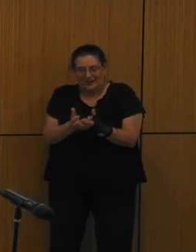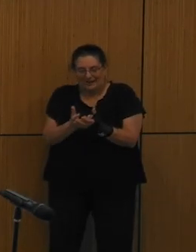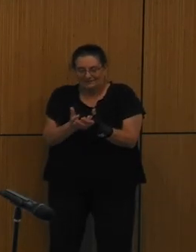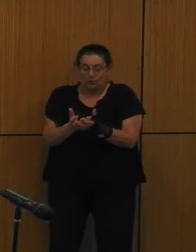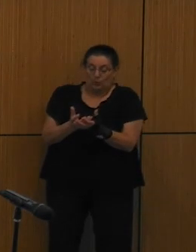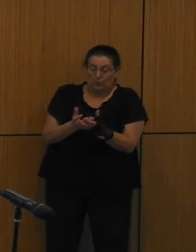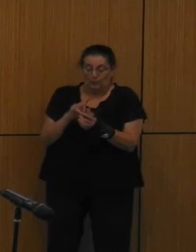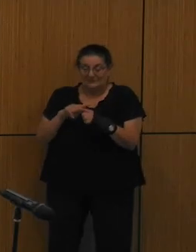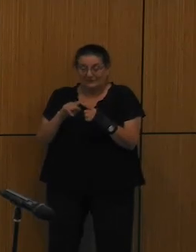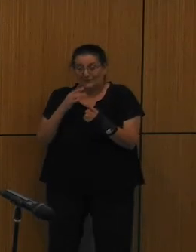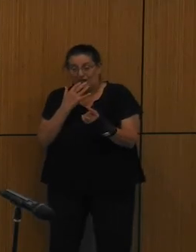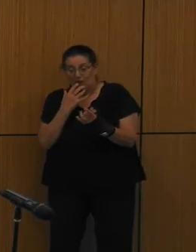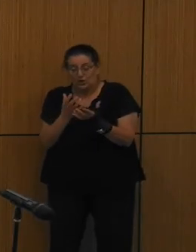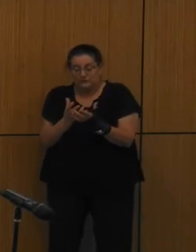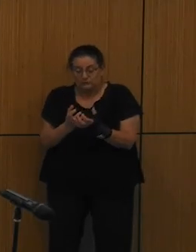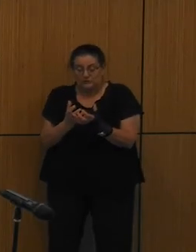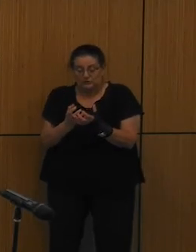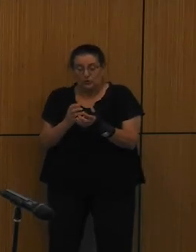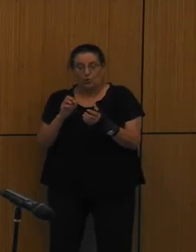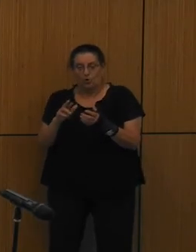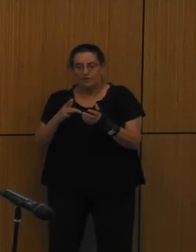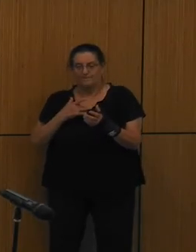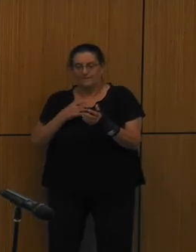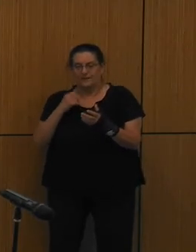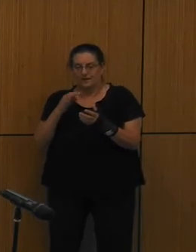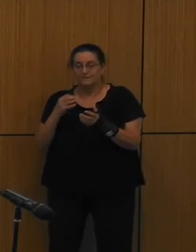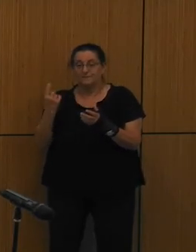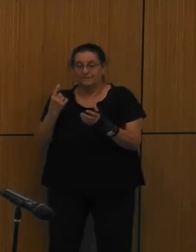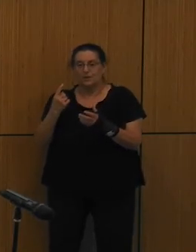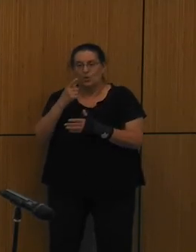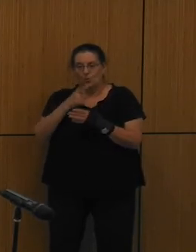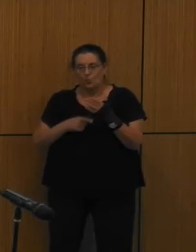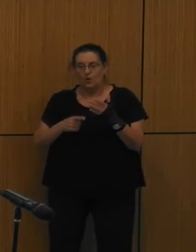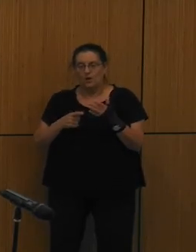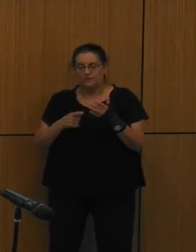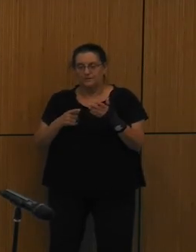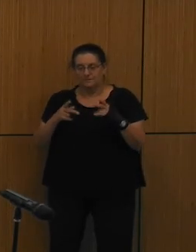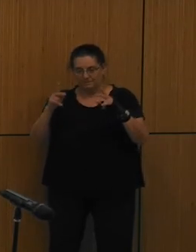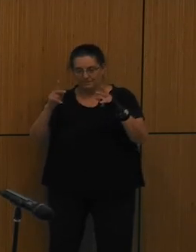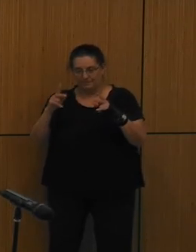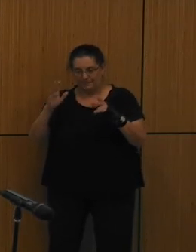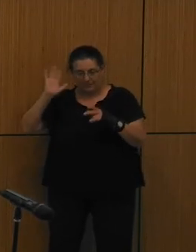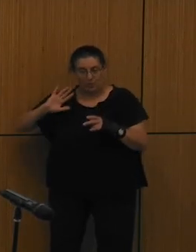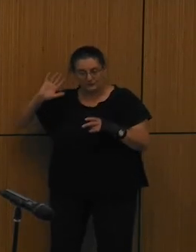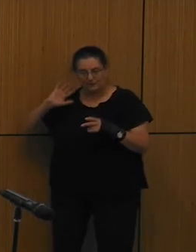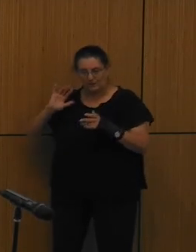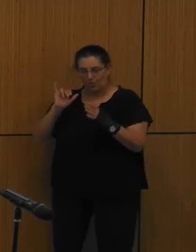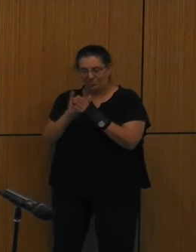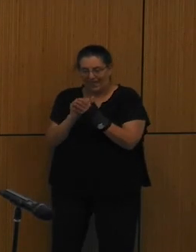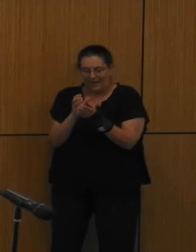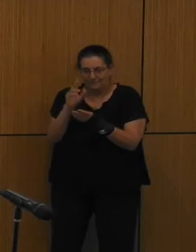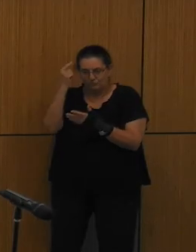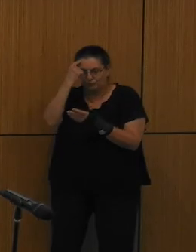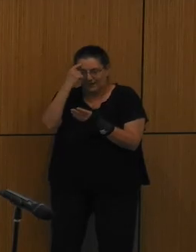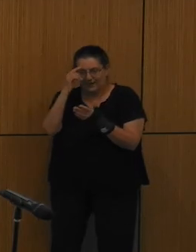But there's also that sense of, of this is was at one time a being, right? One sense of self is, tied to this organ